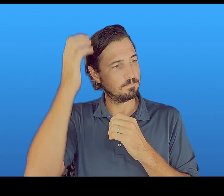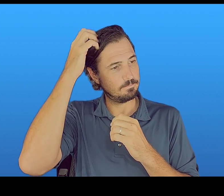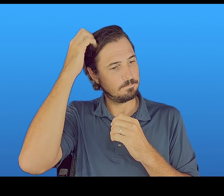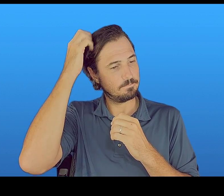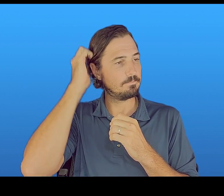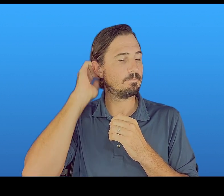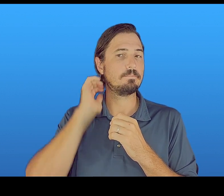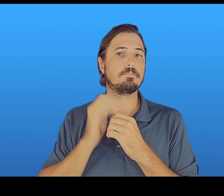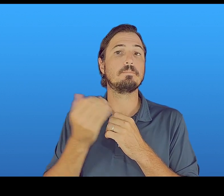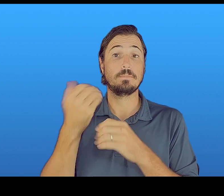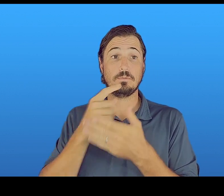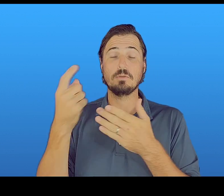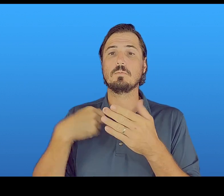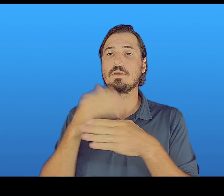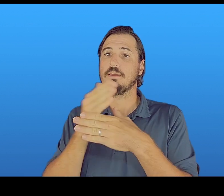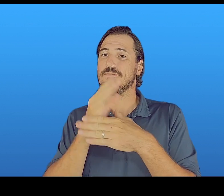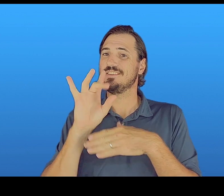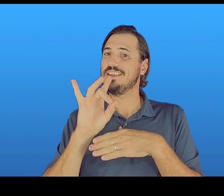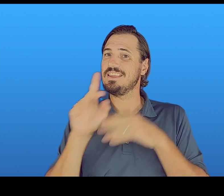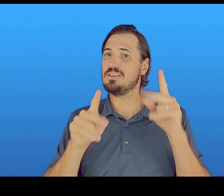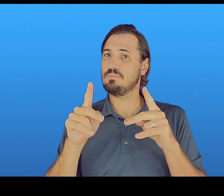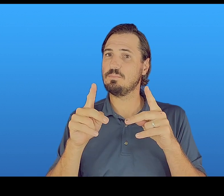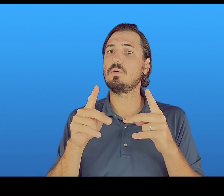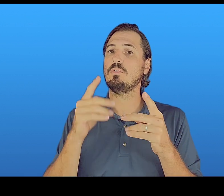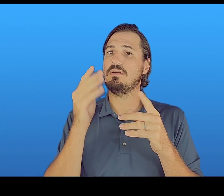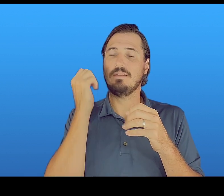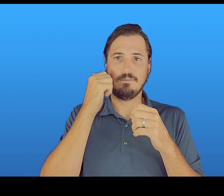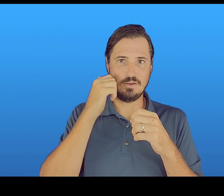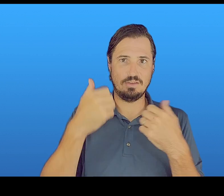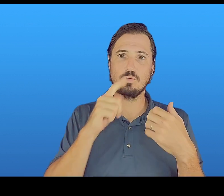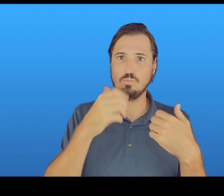Thanks, Mayor. Over the past week, our average daily case count was 8 cases per day